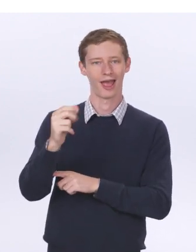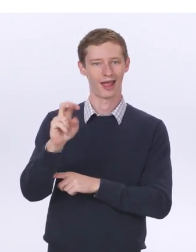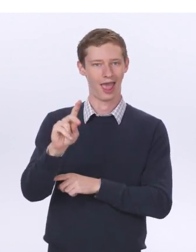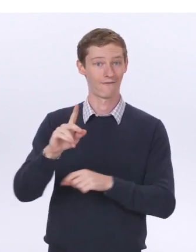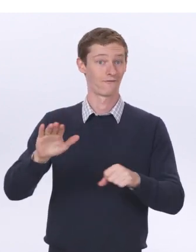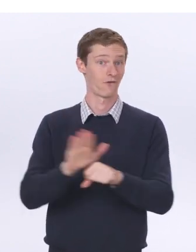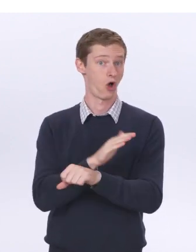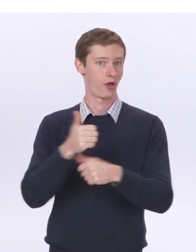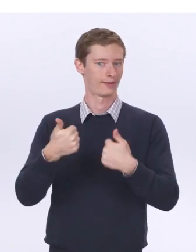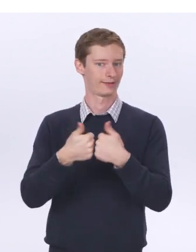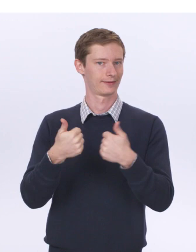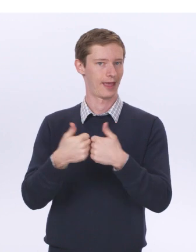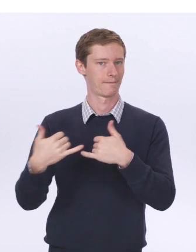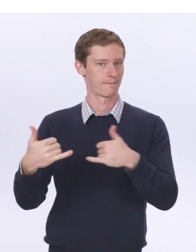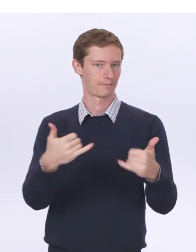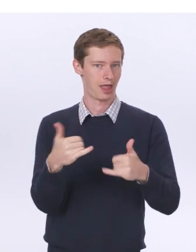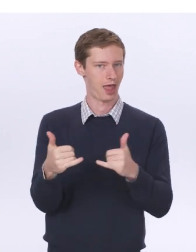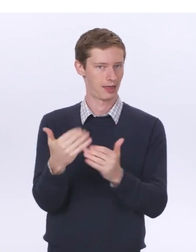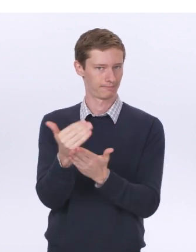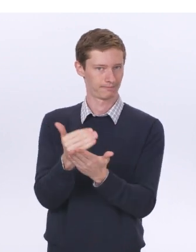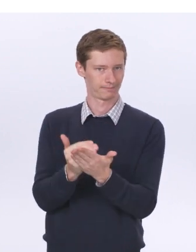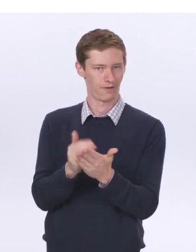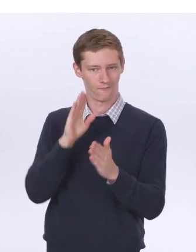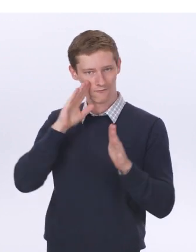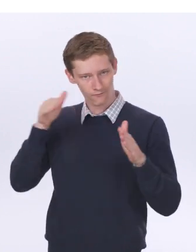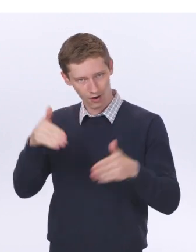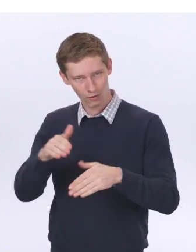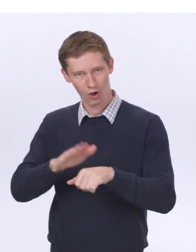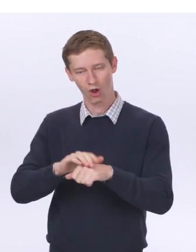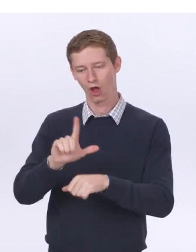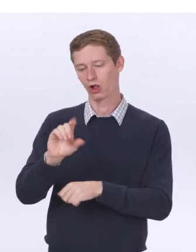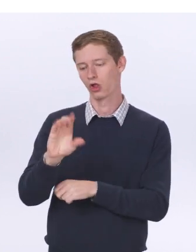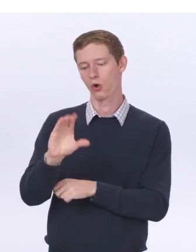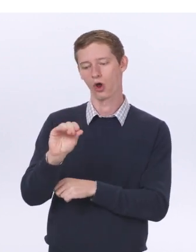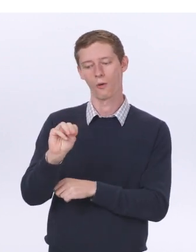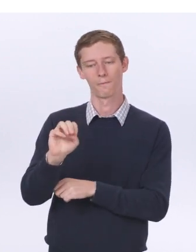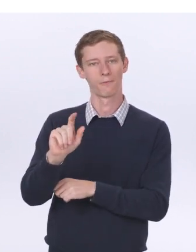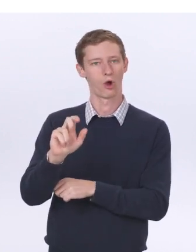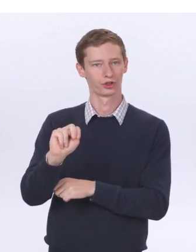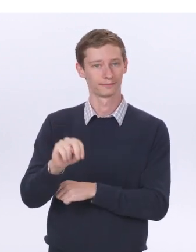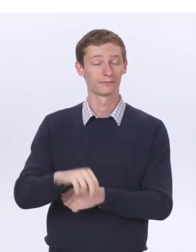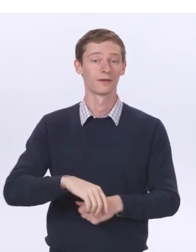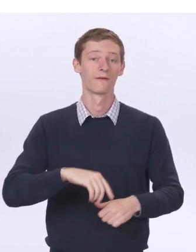First Hand is also available in App Lab and the first two levels are fully open sourced on GitHub.